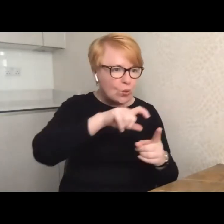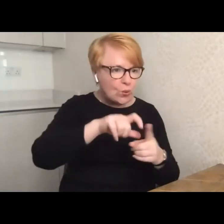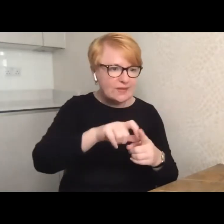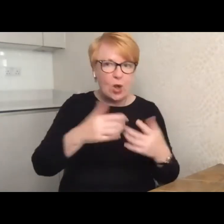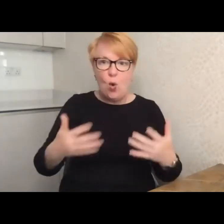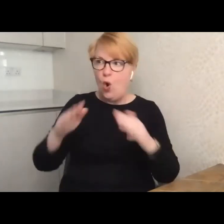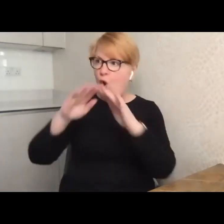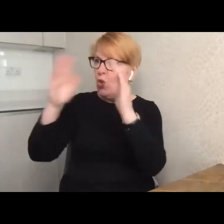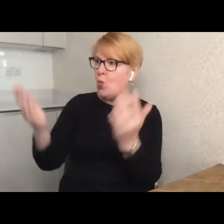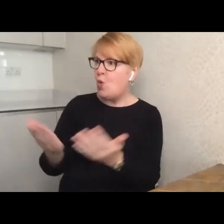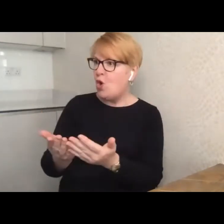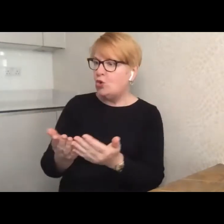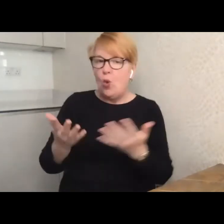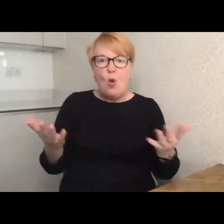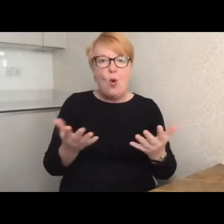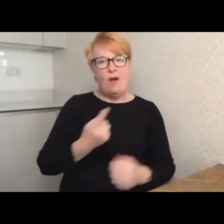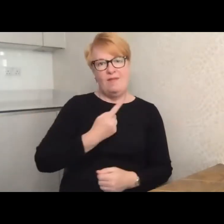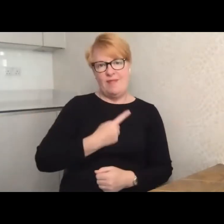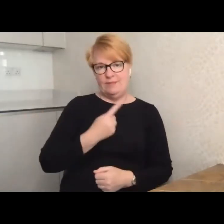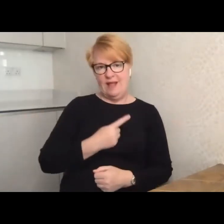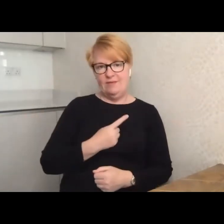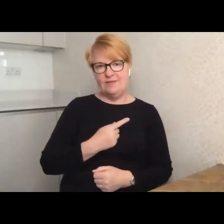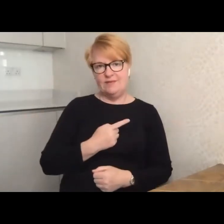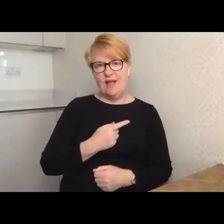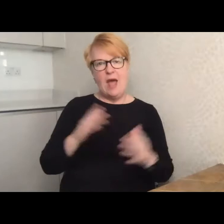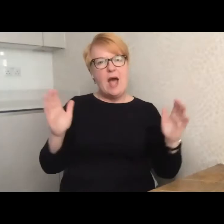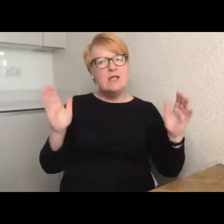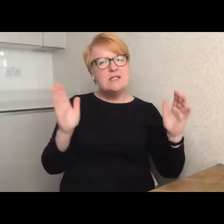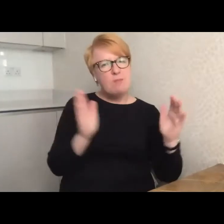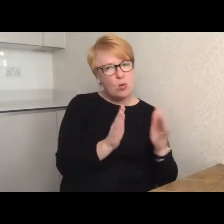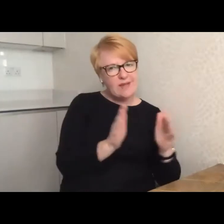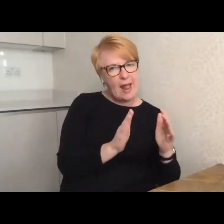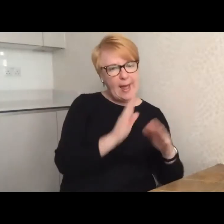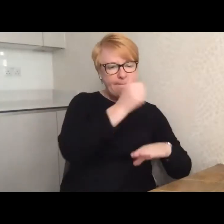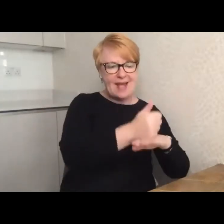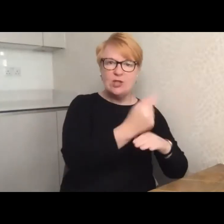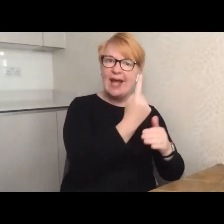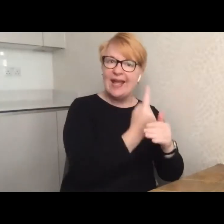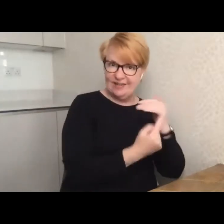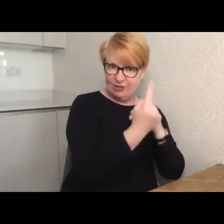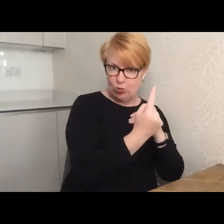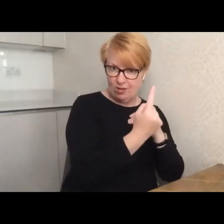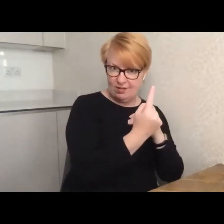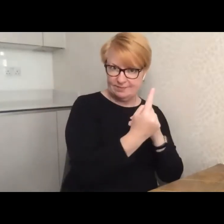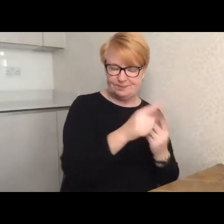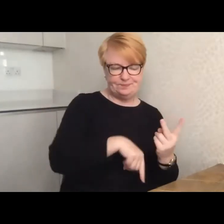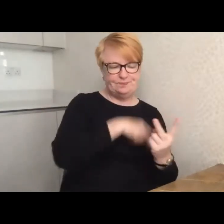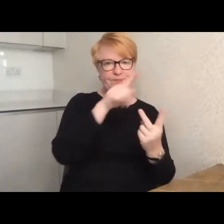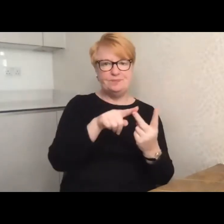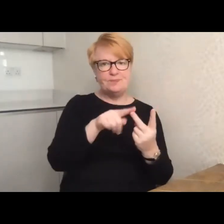So that's kind of small scale and sort of based on an individual level. And then the next level, I think, is projects that could involve